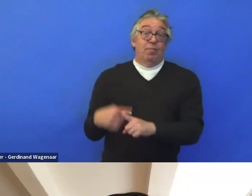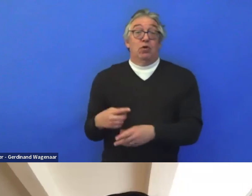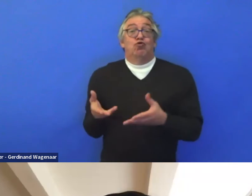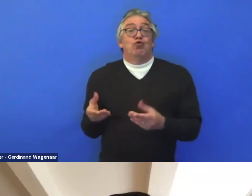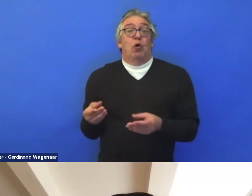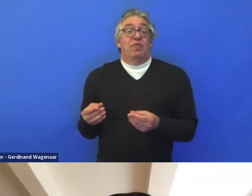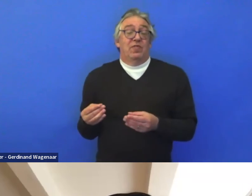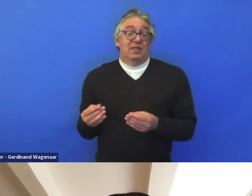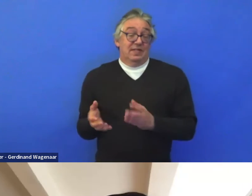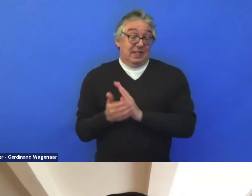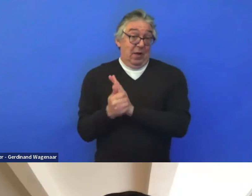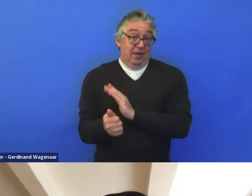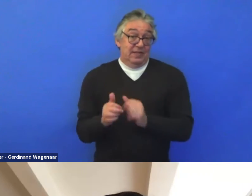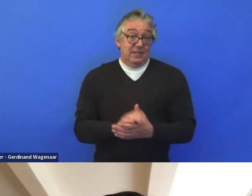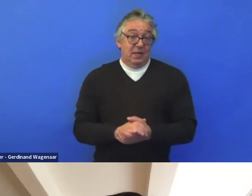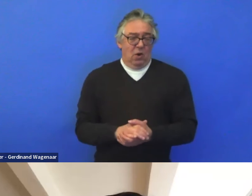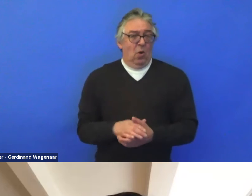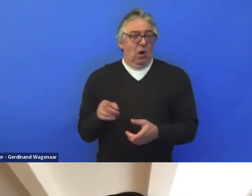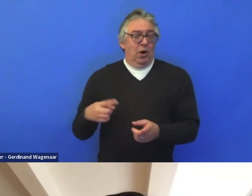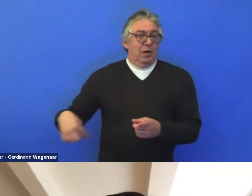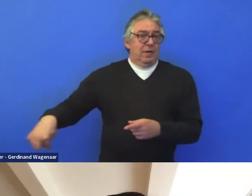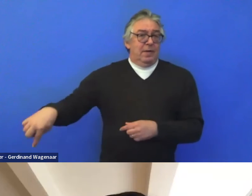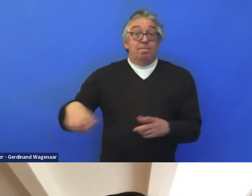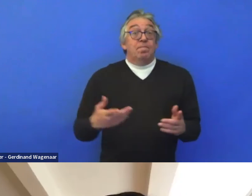that is targeted to the needs of the employers to work with.